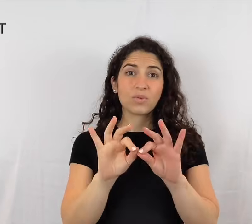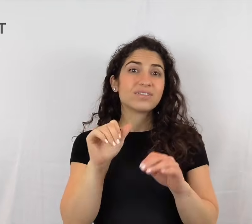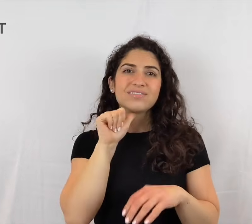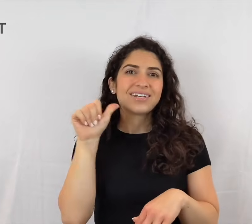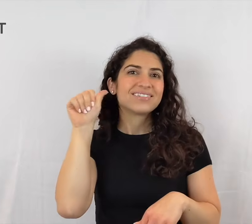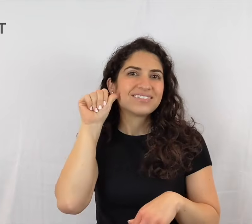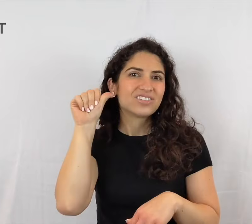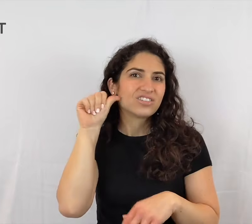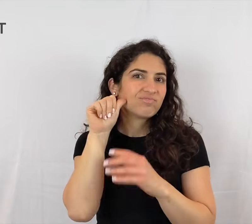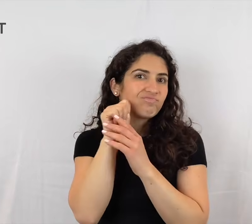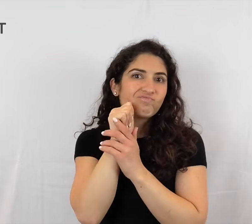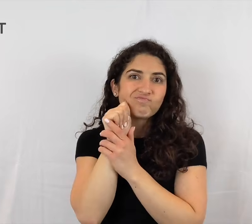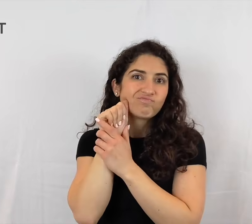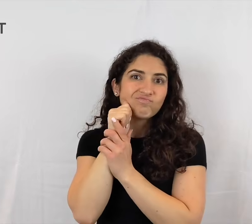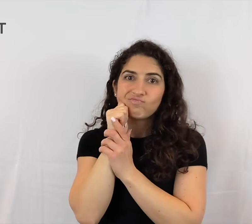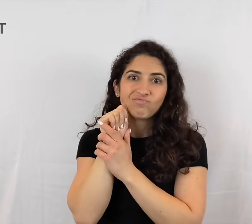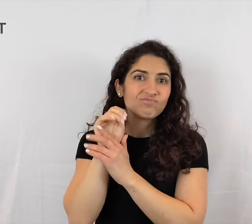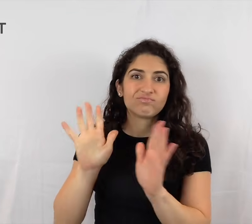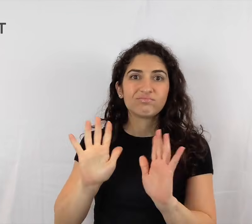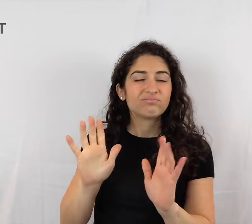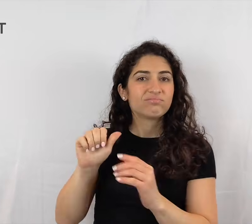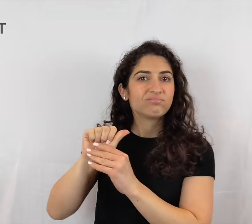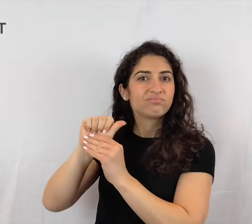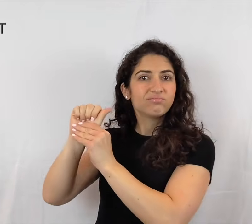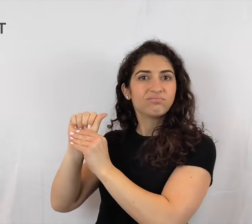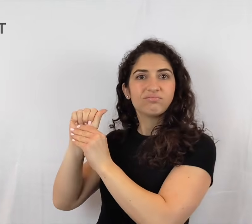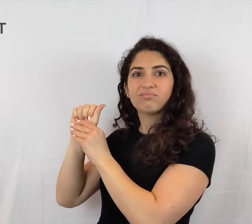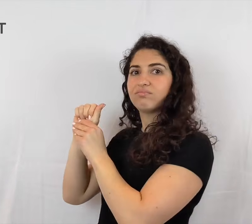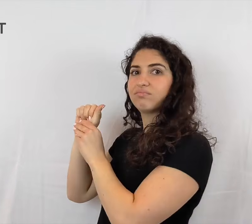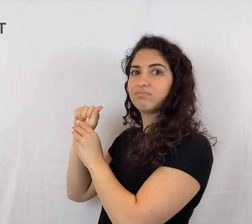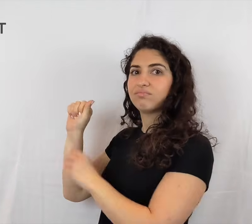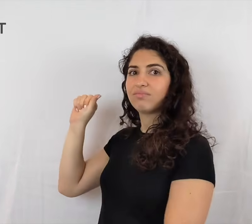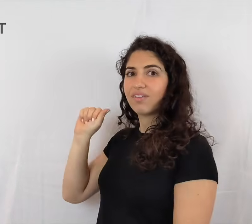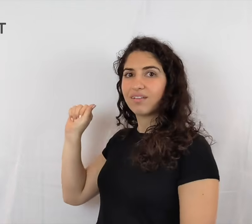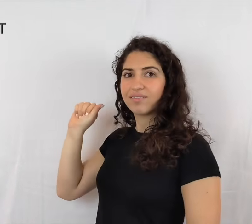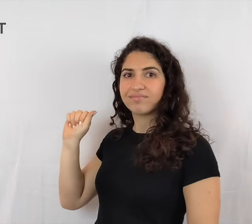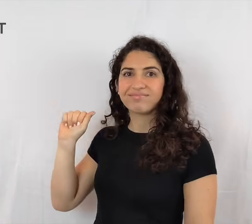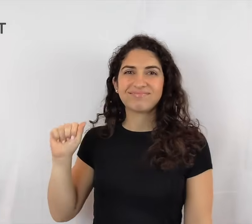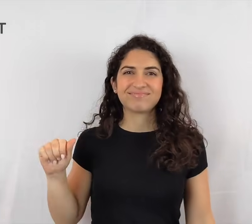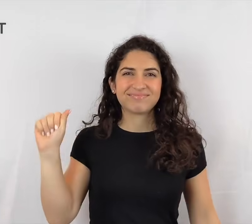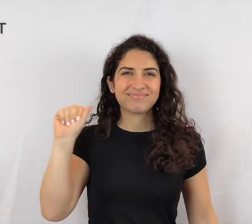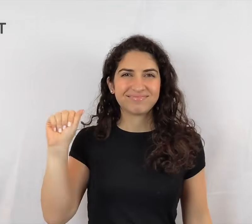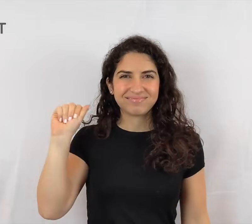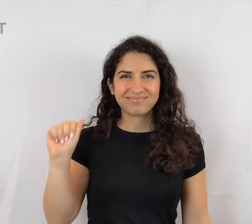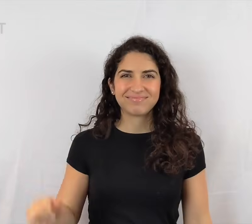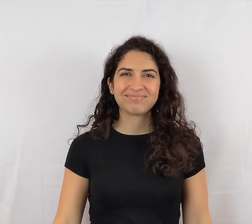It's important that we're not touching the face here. It's to the side of the head.